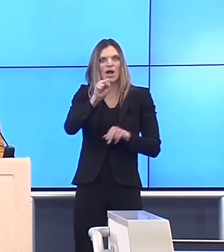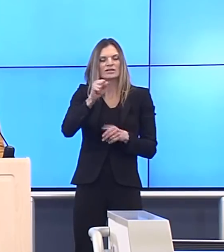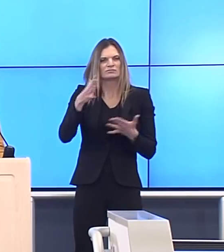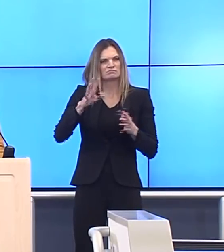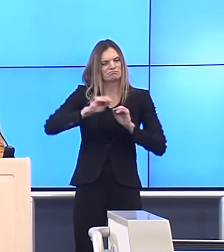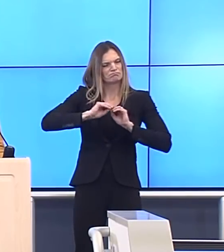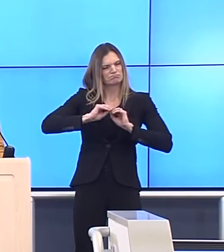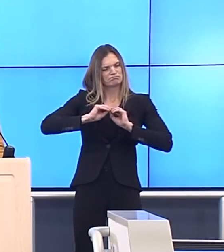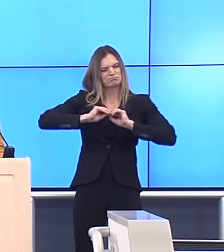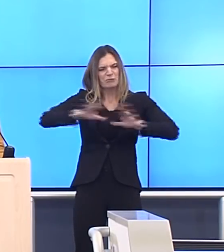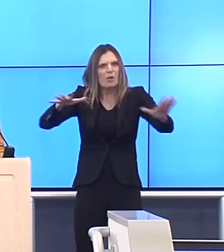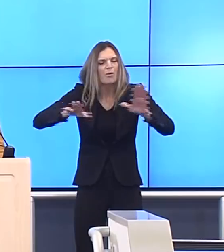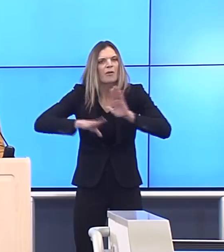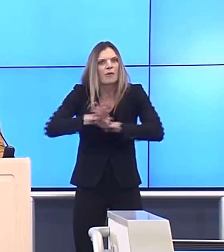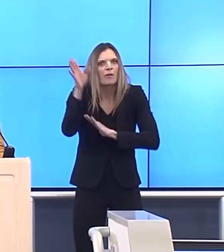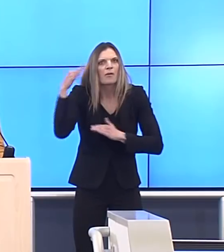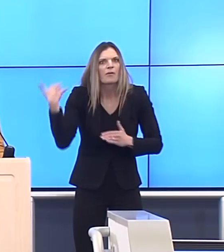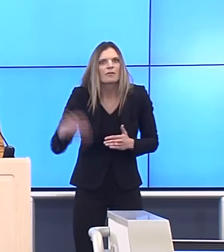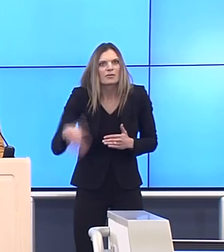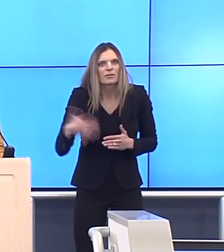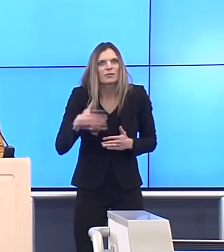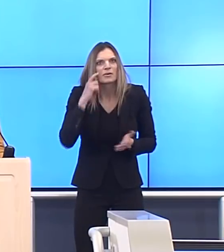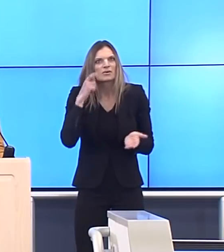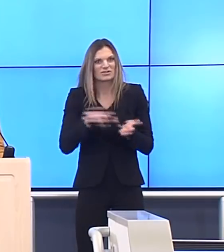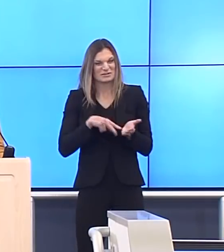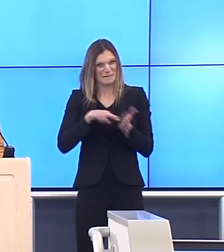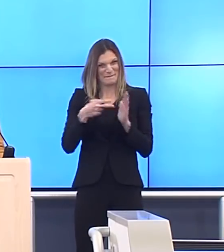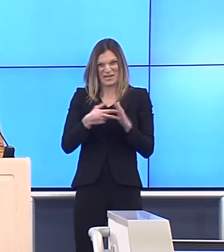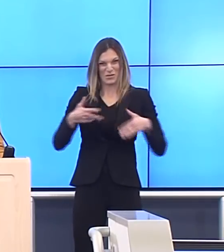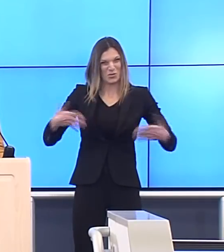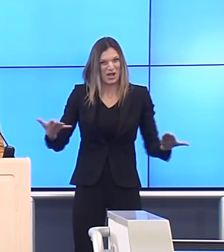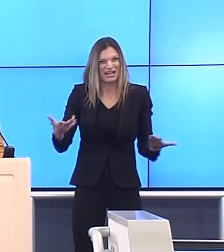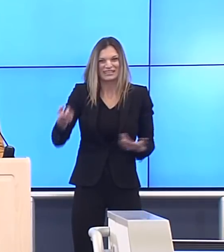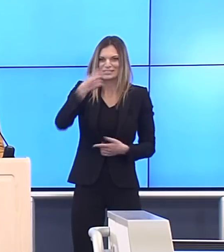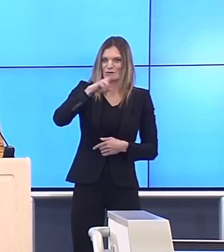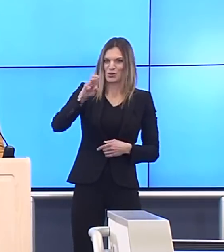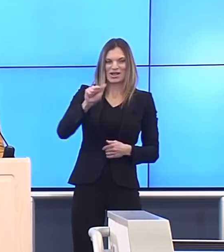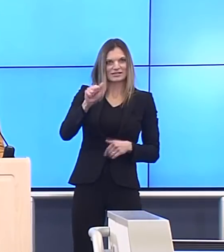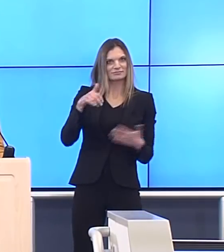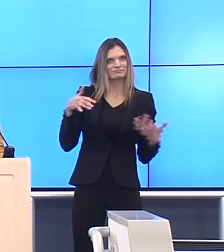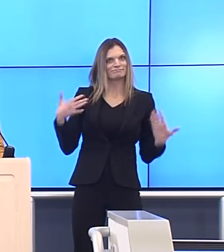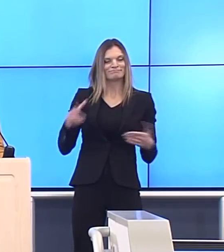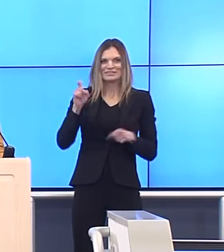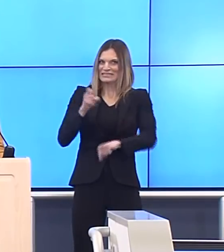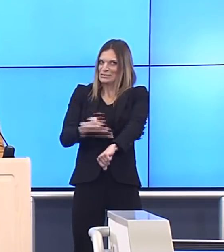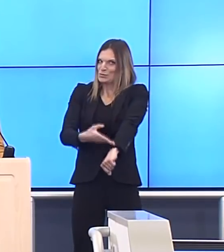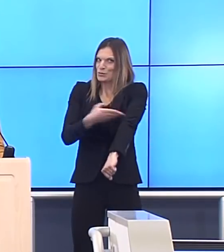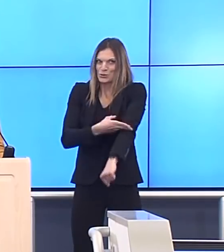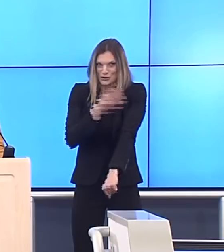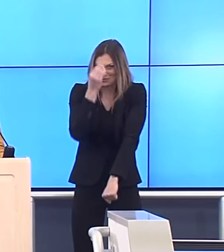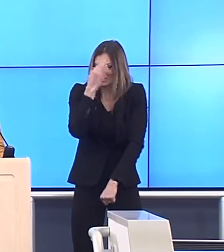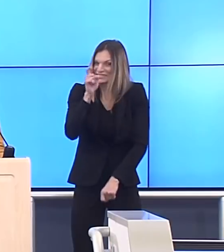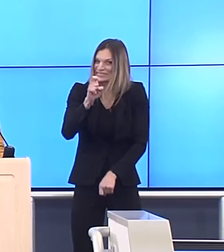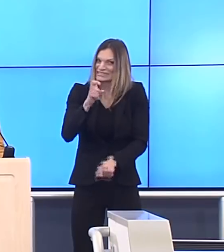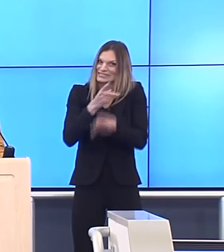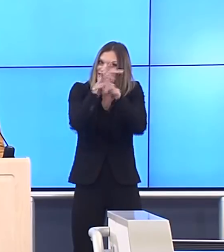20%, BUT THE WORLD'S COVID CASES. AND 20% OF THE WORLD'S